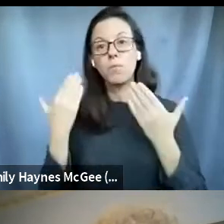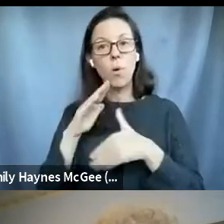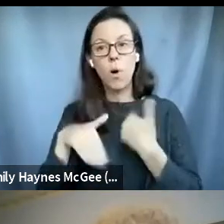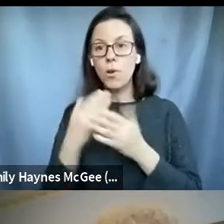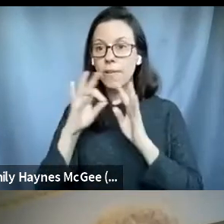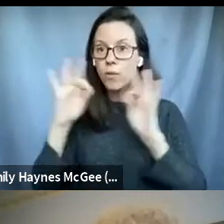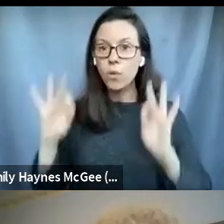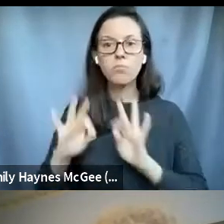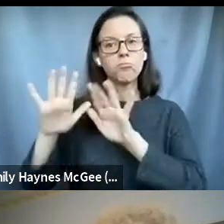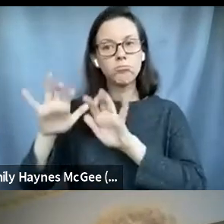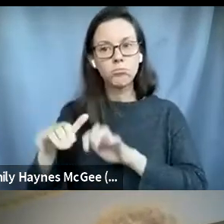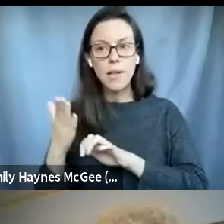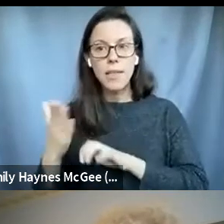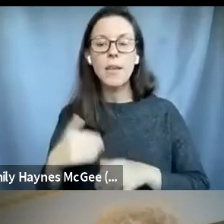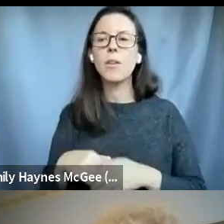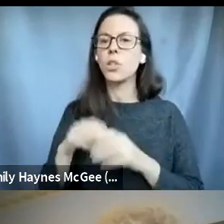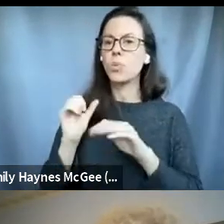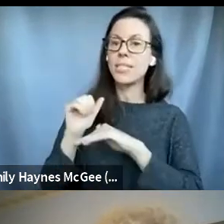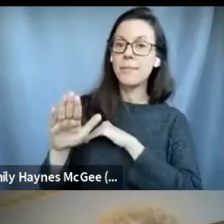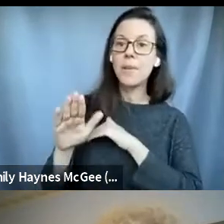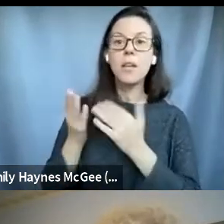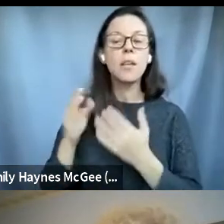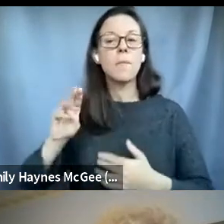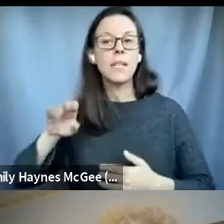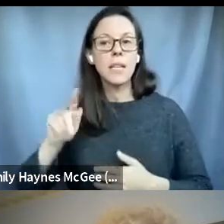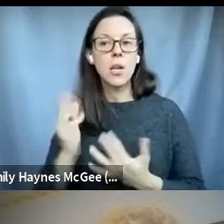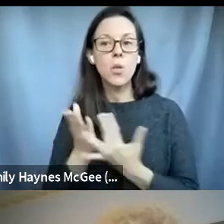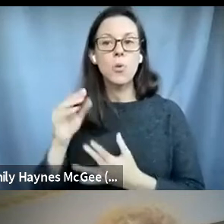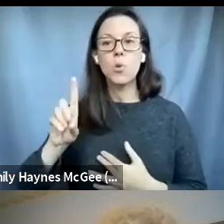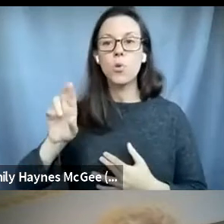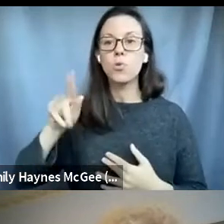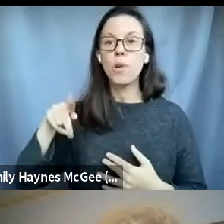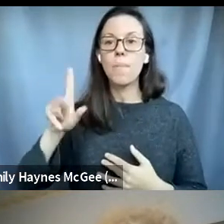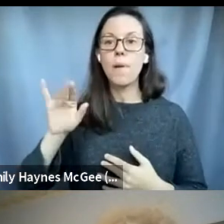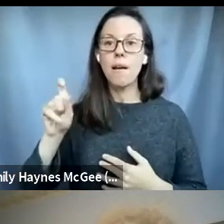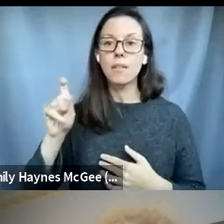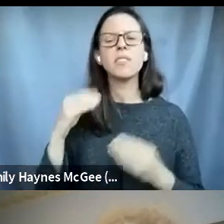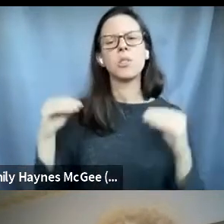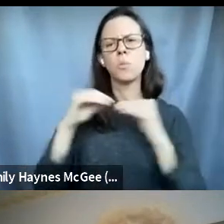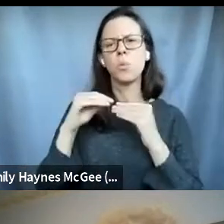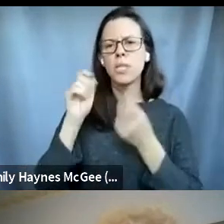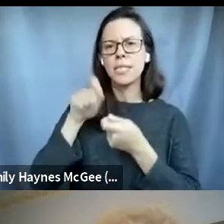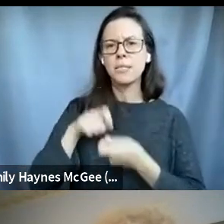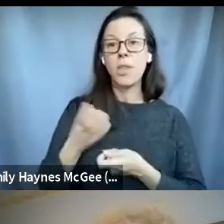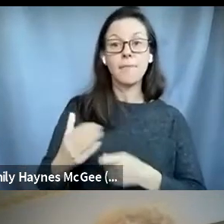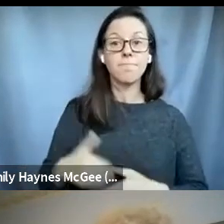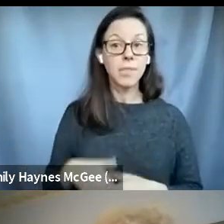There's a way to submit media through Dropbox and there's more details on that. But that is the process for applying.